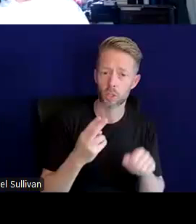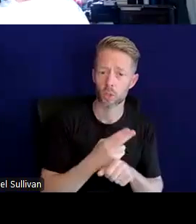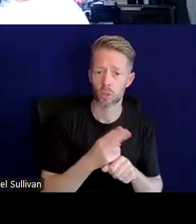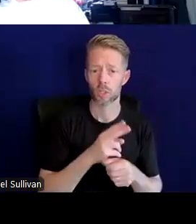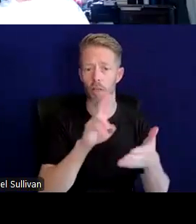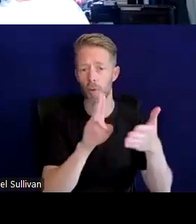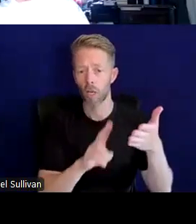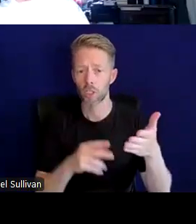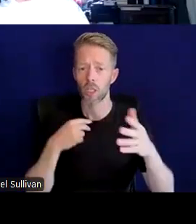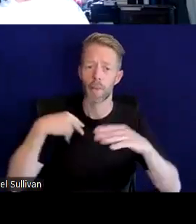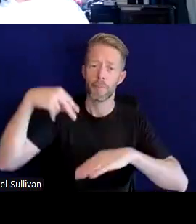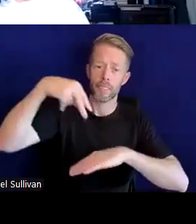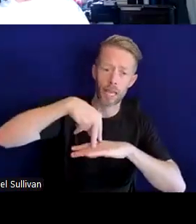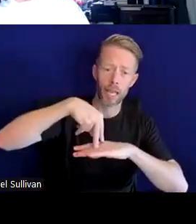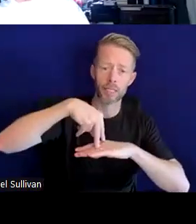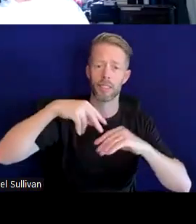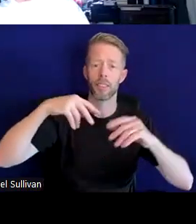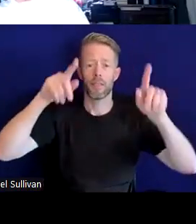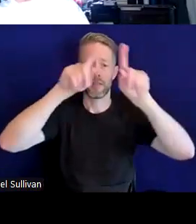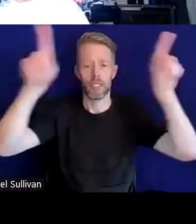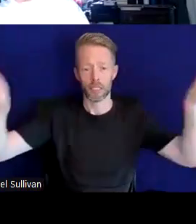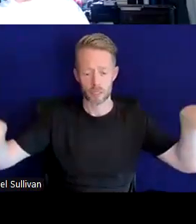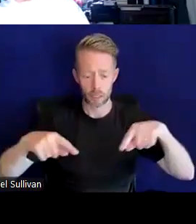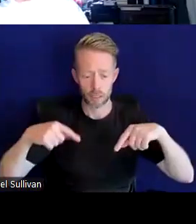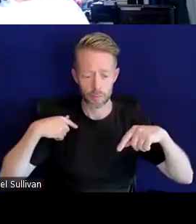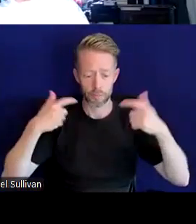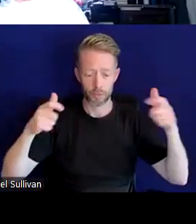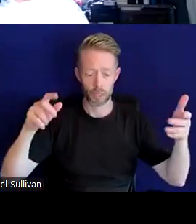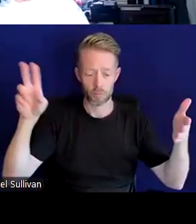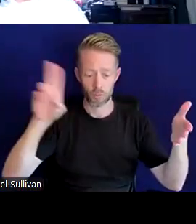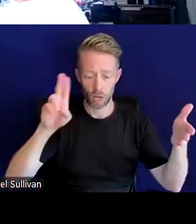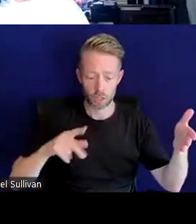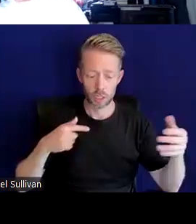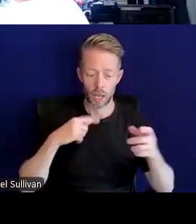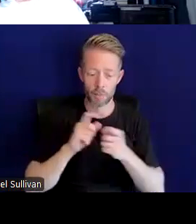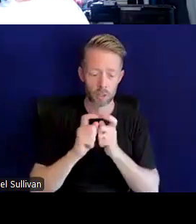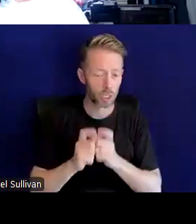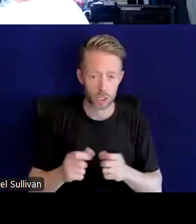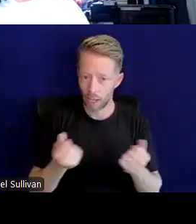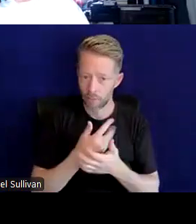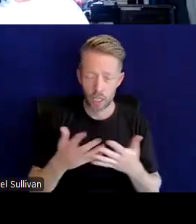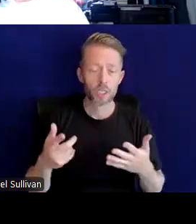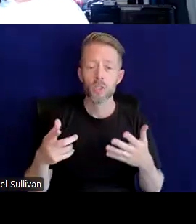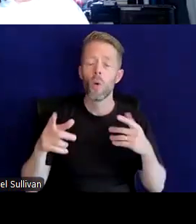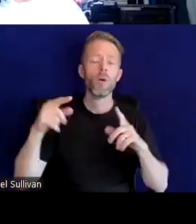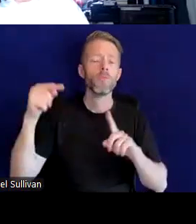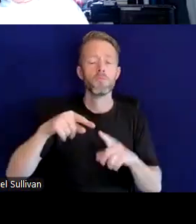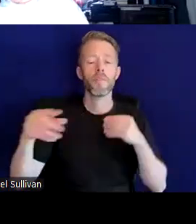an easel and I'm standing and large brushes and changing everything so it's just being